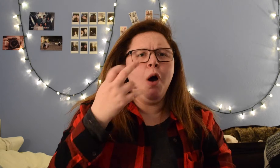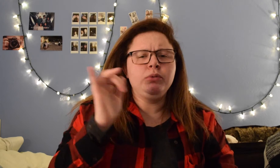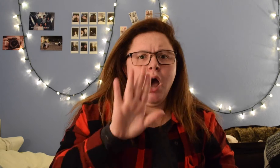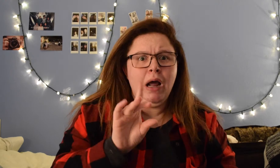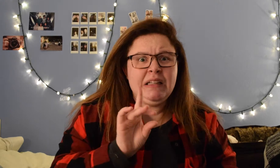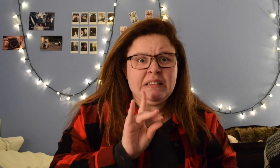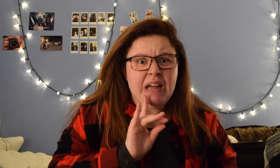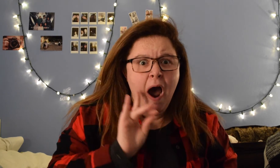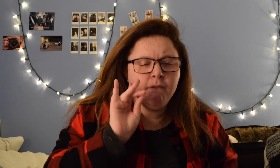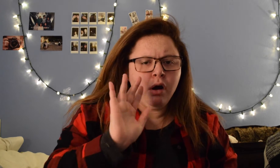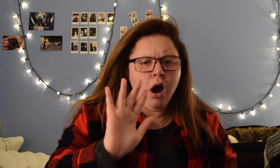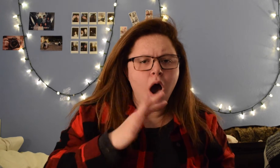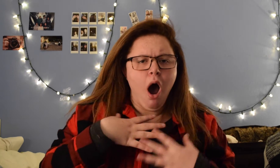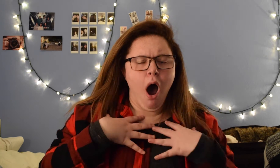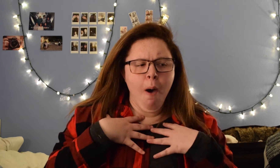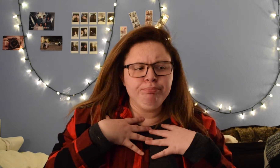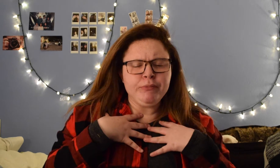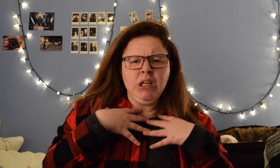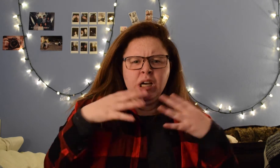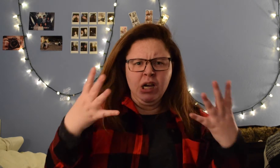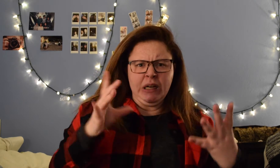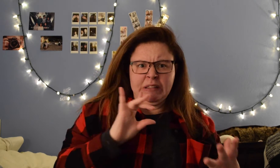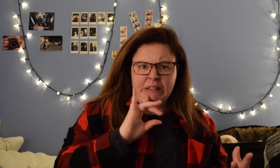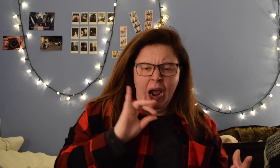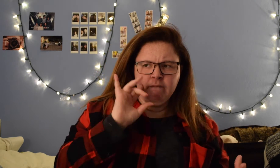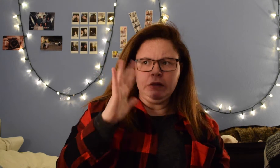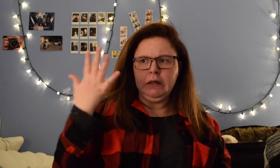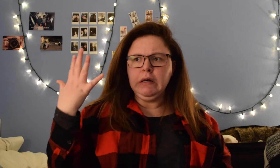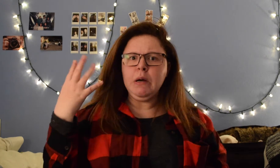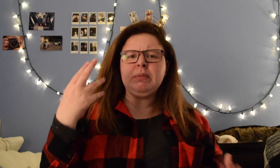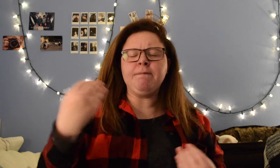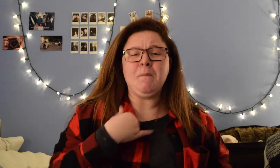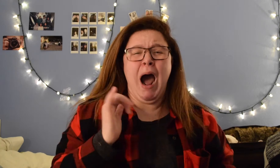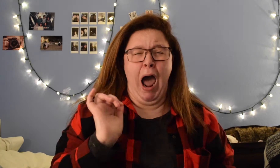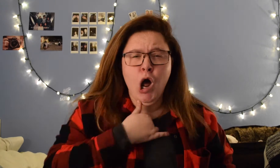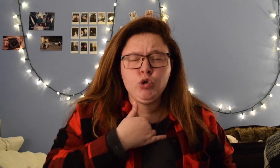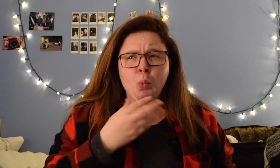He was like, DEAF? He was acting concerned in a rude way and giving me attitude